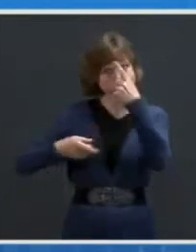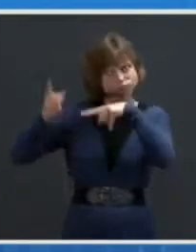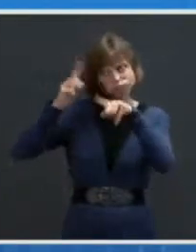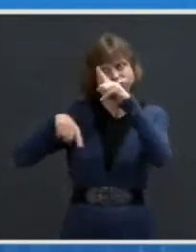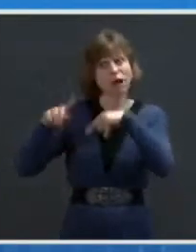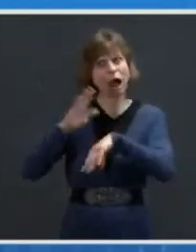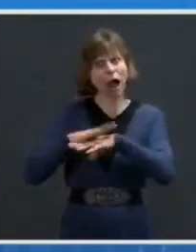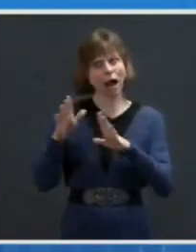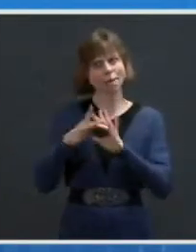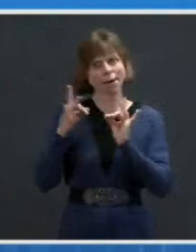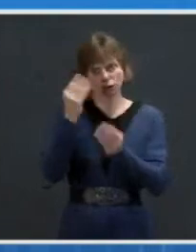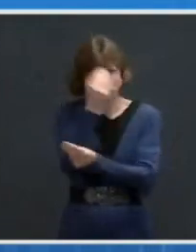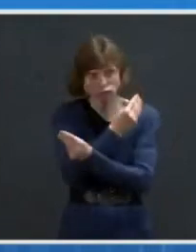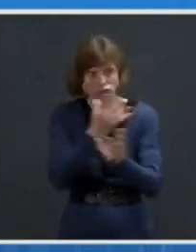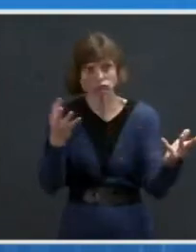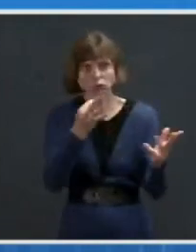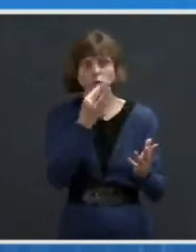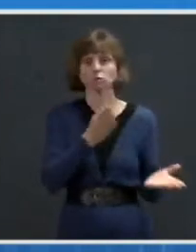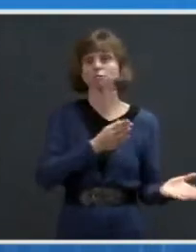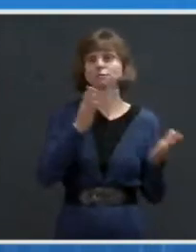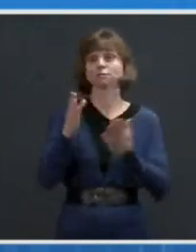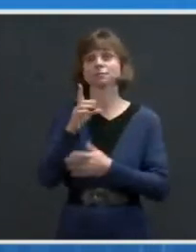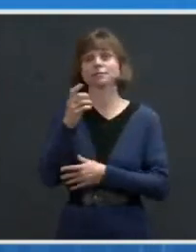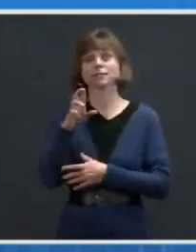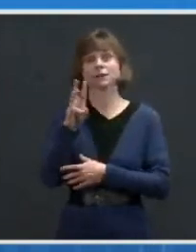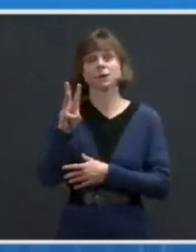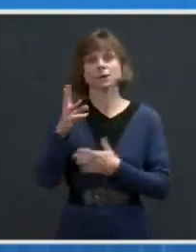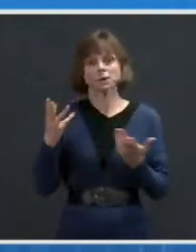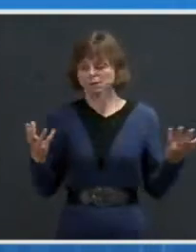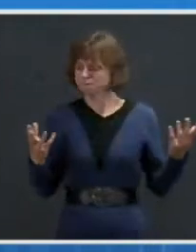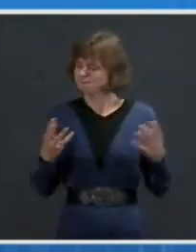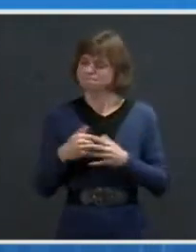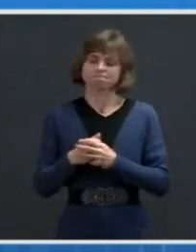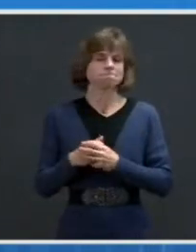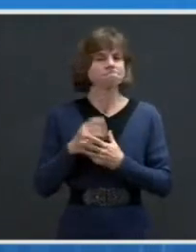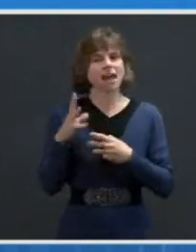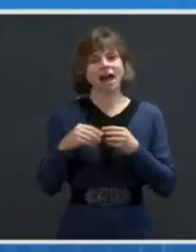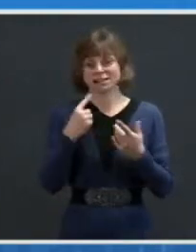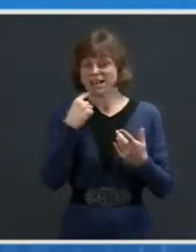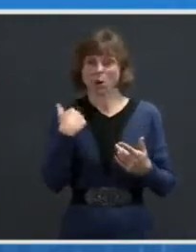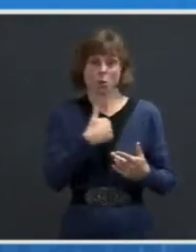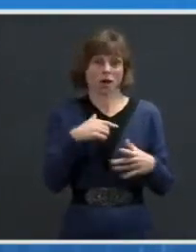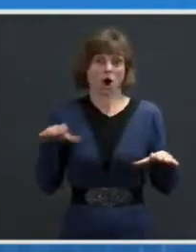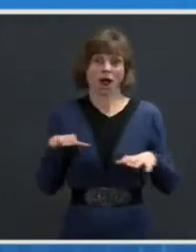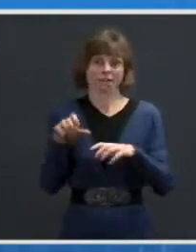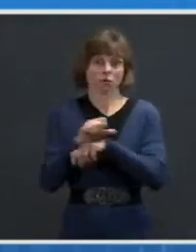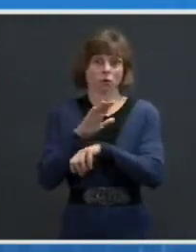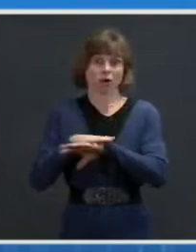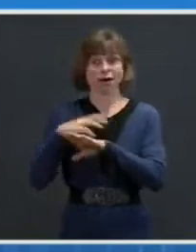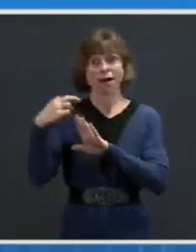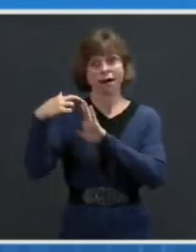WORKING ON THAT RIGHT NOW. WE WILL BE TOGETHER WITH A GOOD